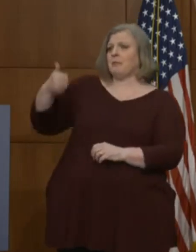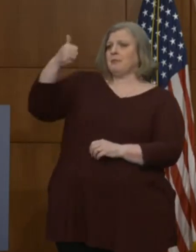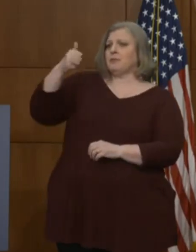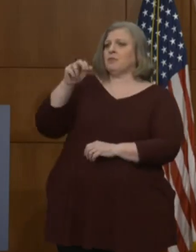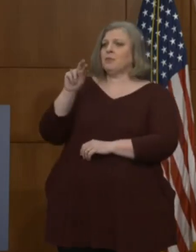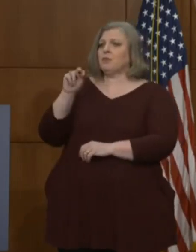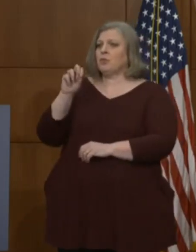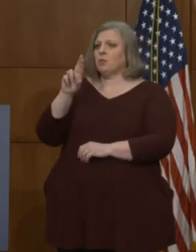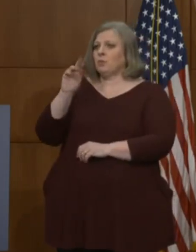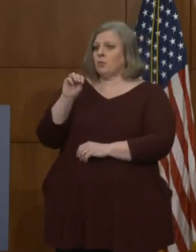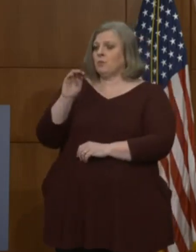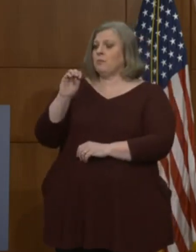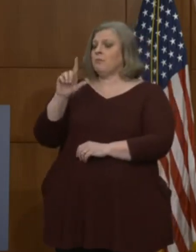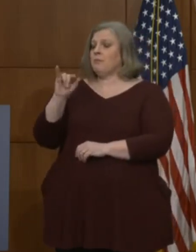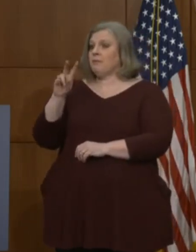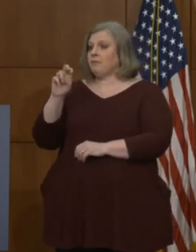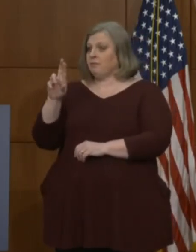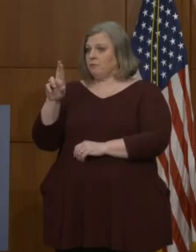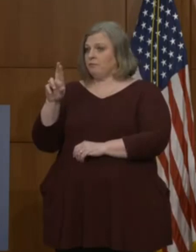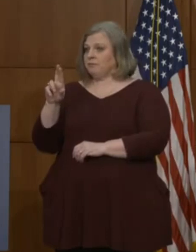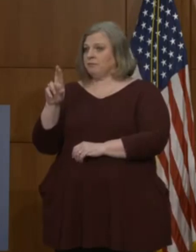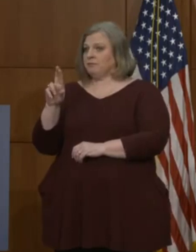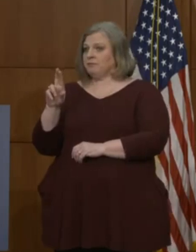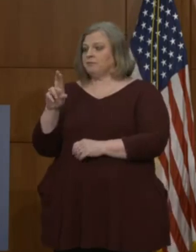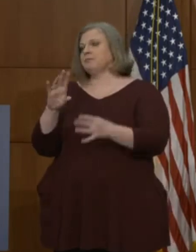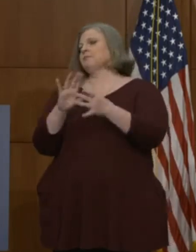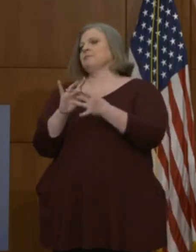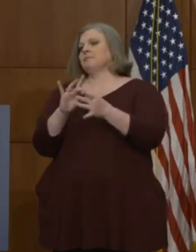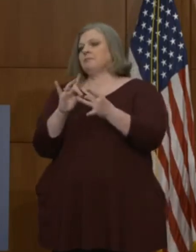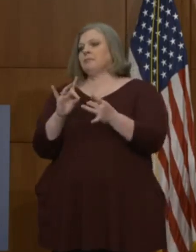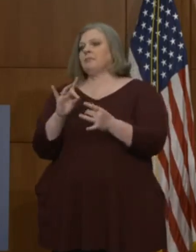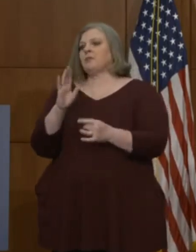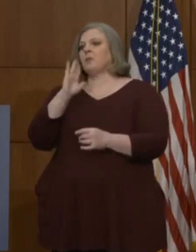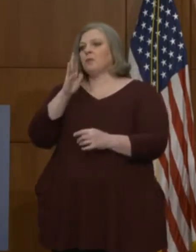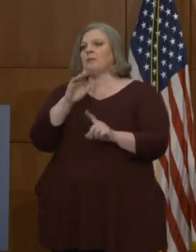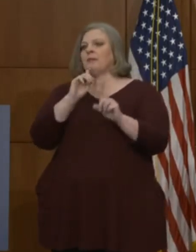GIVE YOU A HEALTH UPDATE AND THEN WE’LL BE GLAD TO TAKE YOUR THEN WE’LL BE GLAD TO TAKE YOUR QUESTIONS. DR OLIVER WELCOME